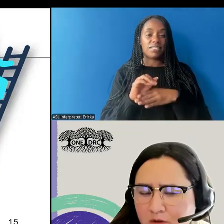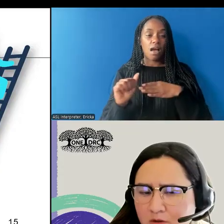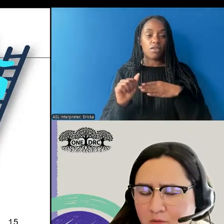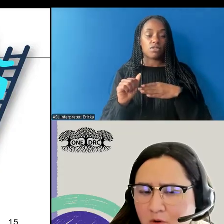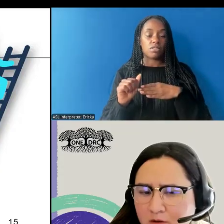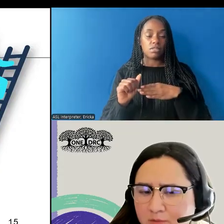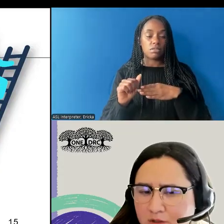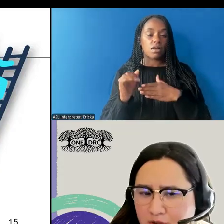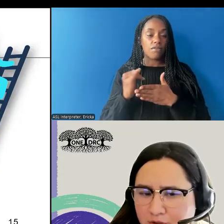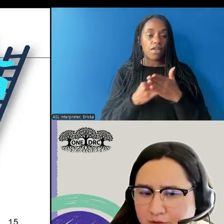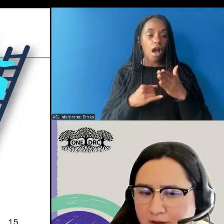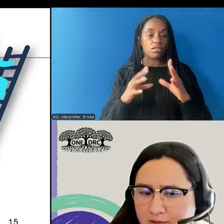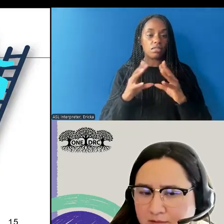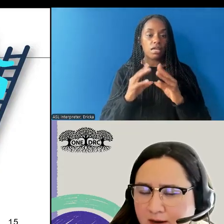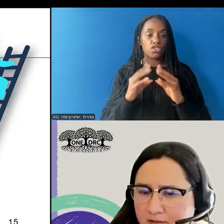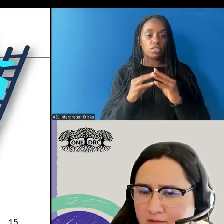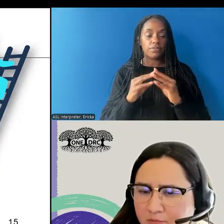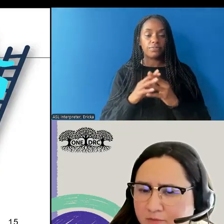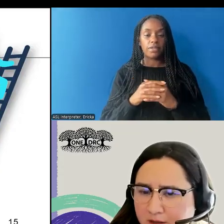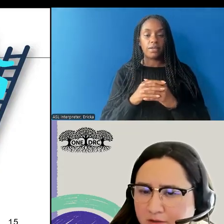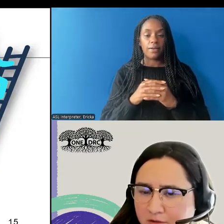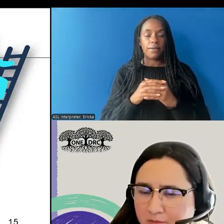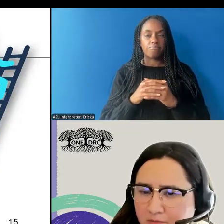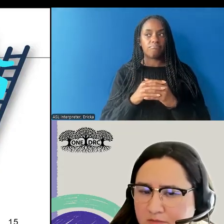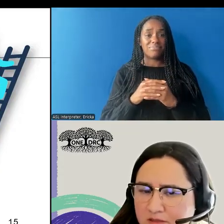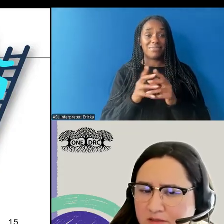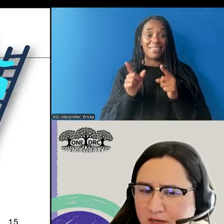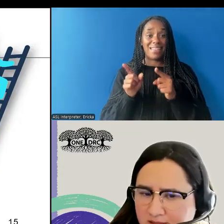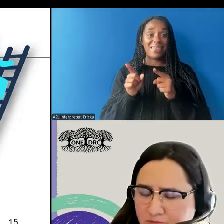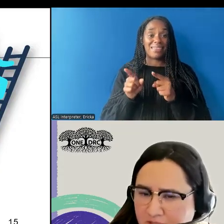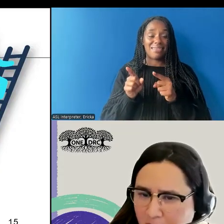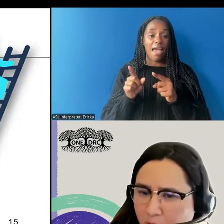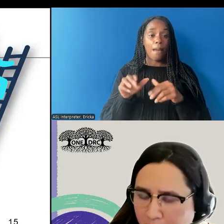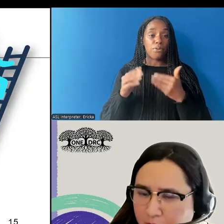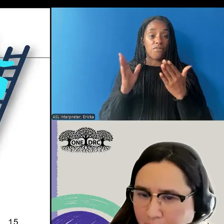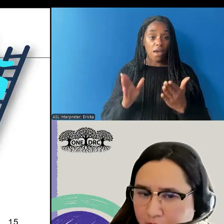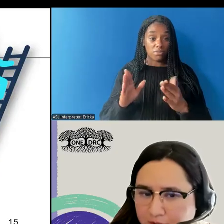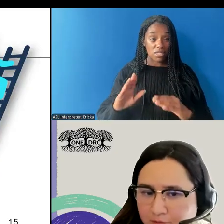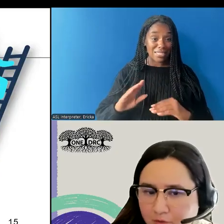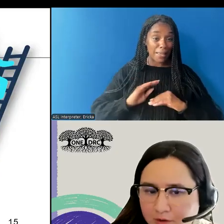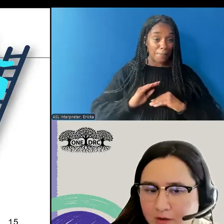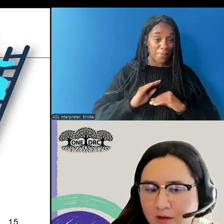you want to make sure that that provider does me what you are looking for.